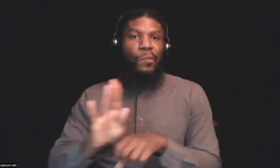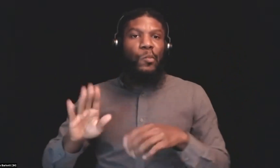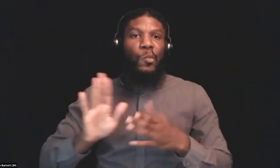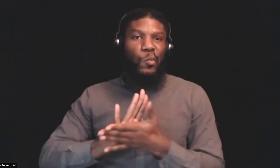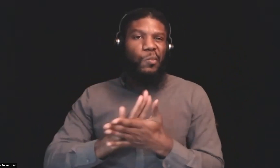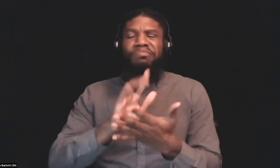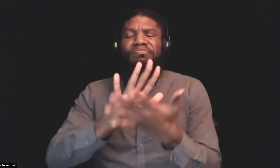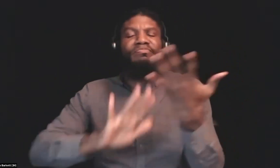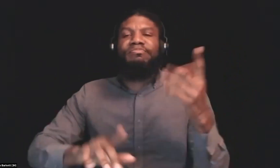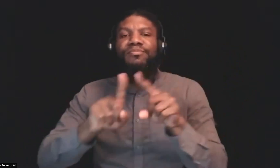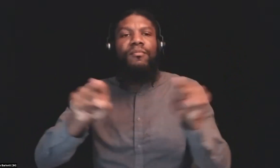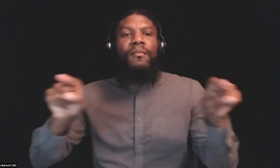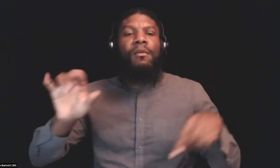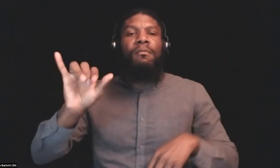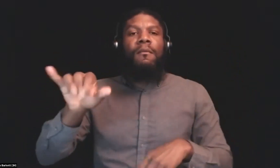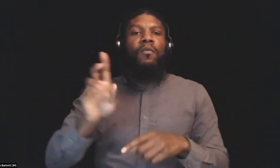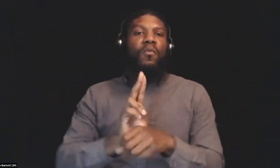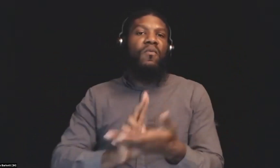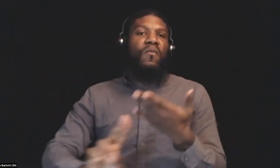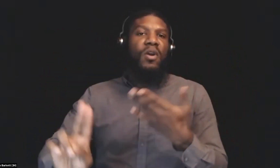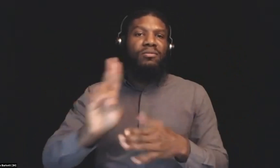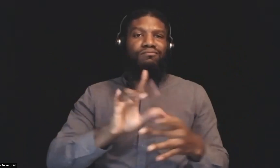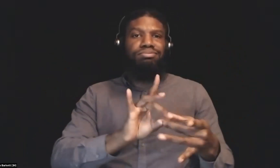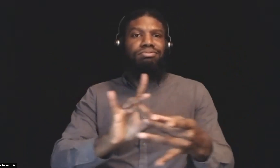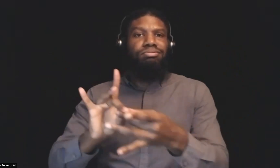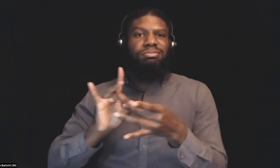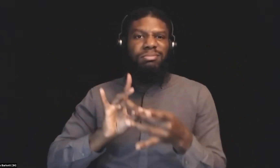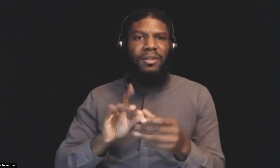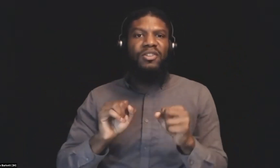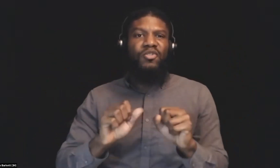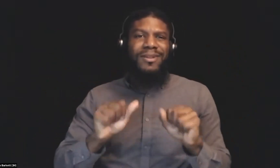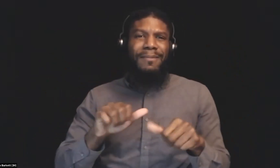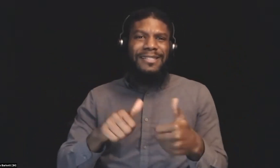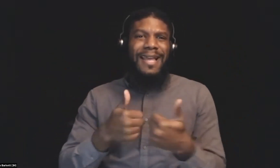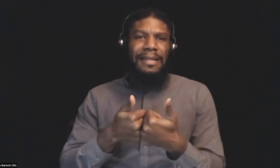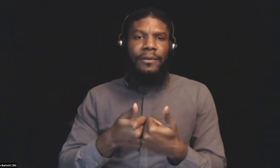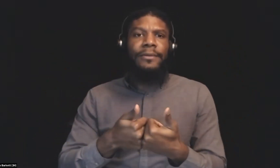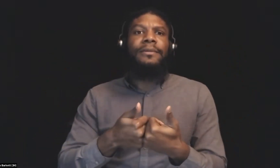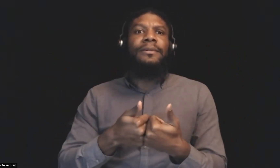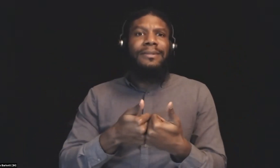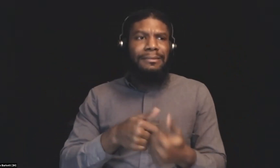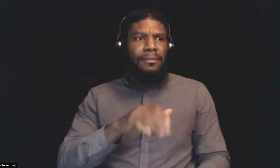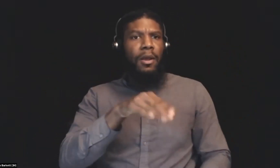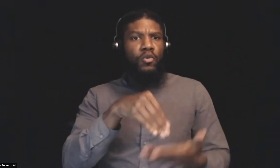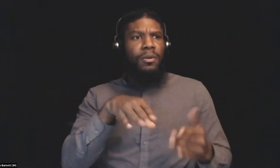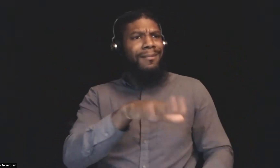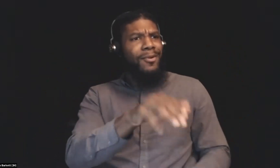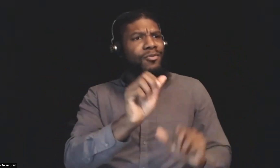I think it is a little bit challenging sometimes to get students to realize that they can bring these types of projects into the Center